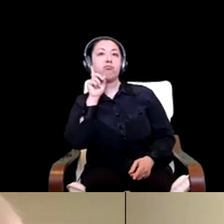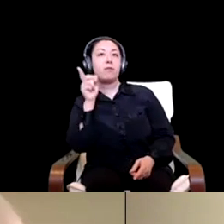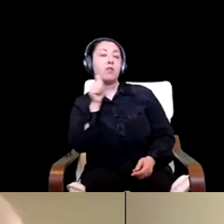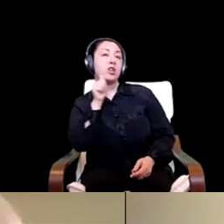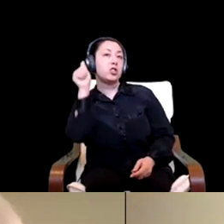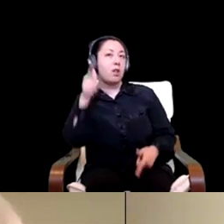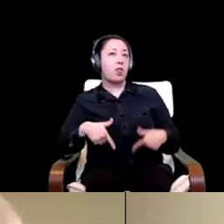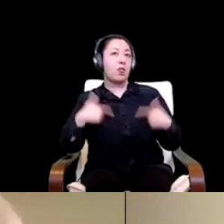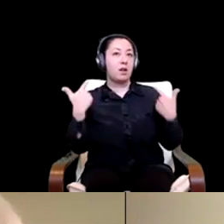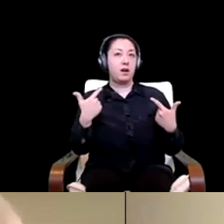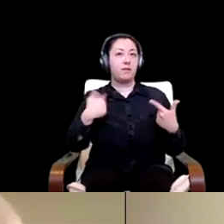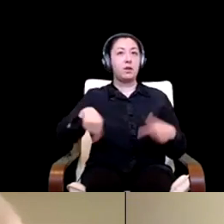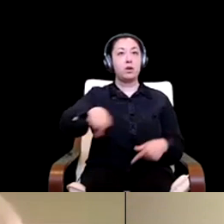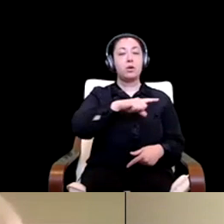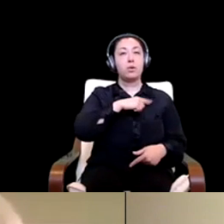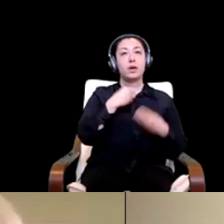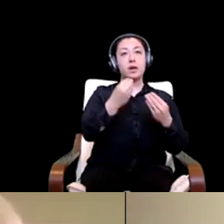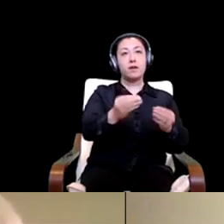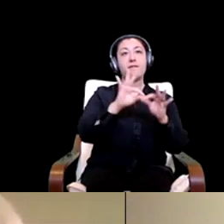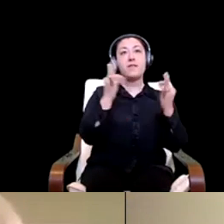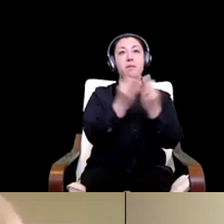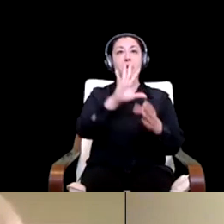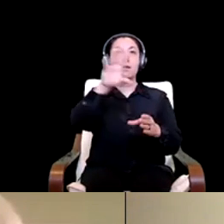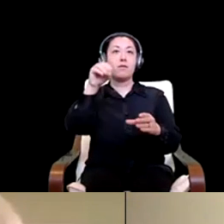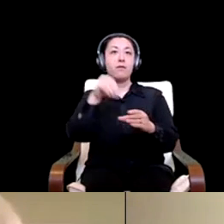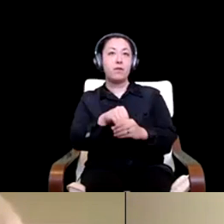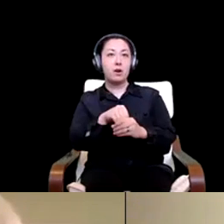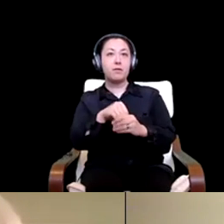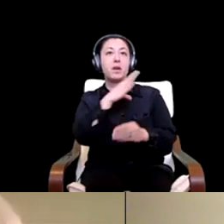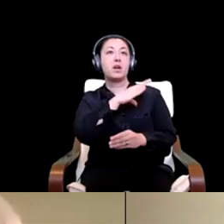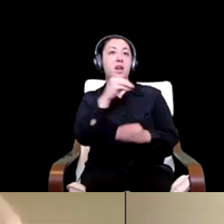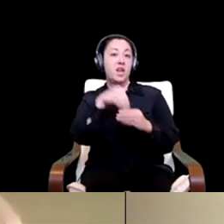family involvement in education and transition opportunities.